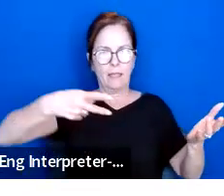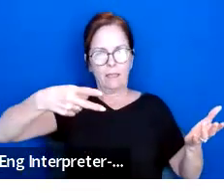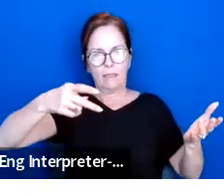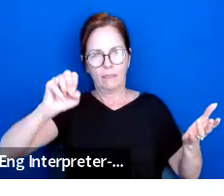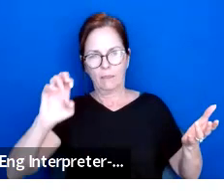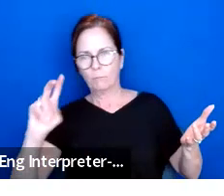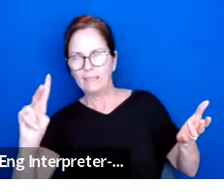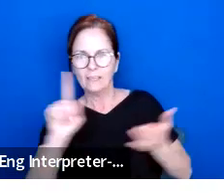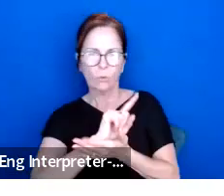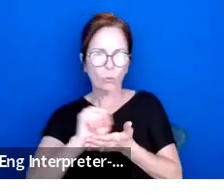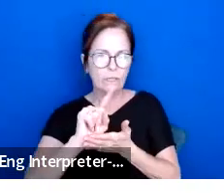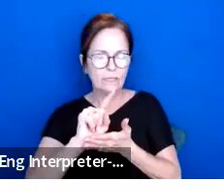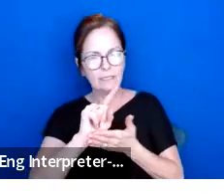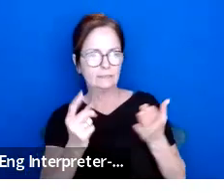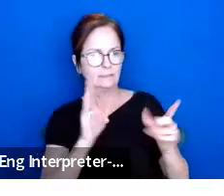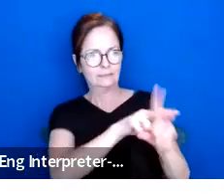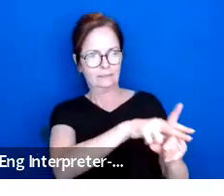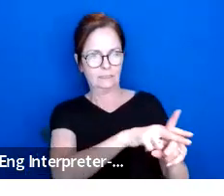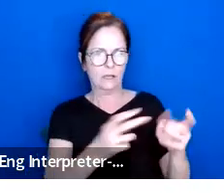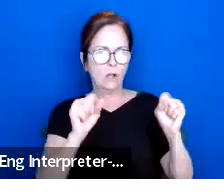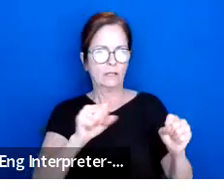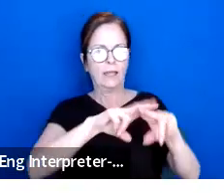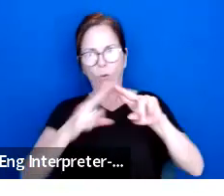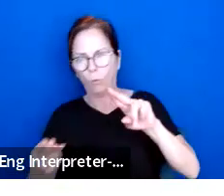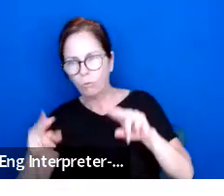Assigned that number might go down as low as a hundred 40. But services are very wide open category.